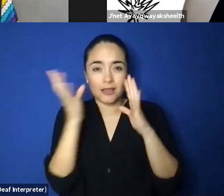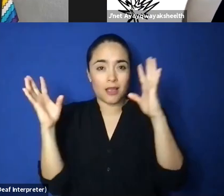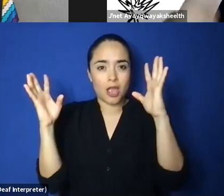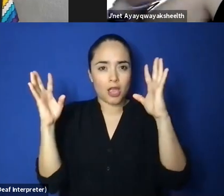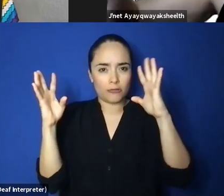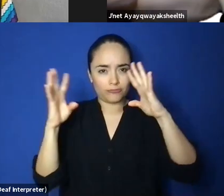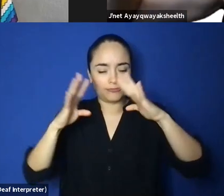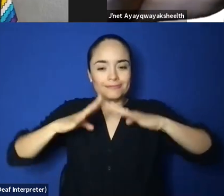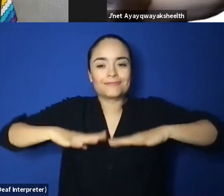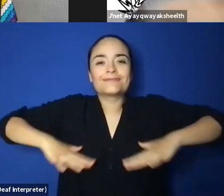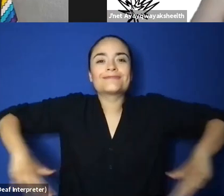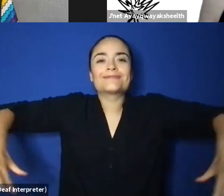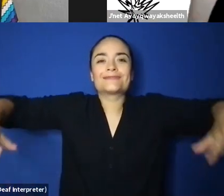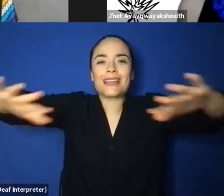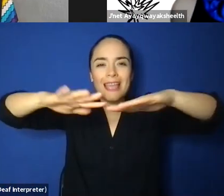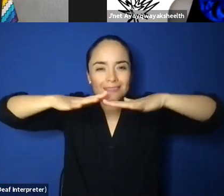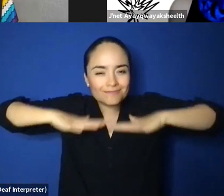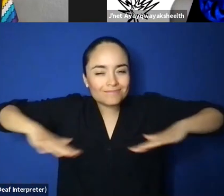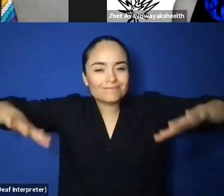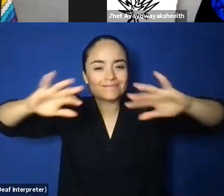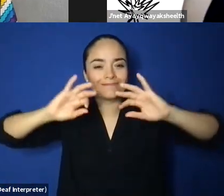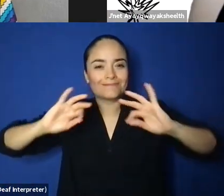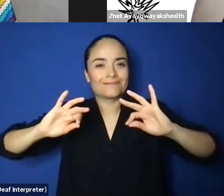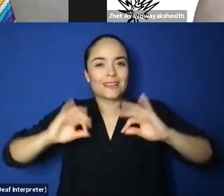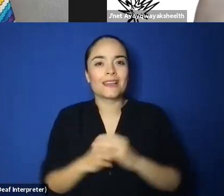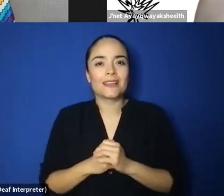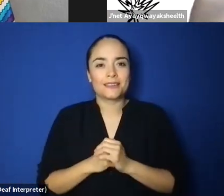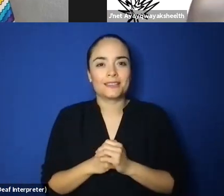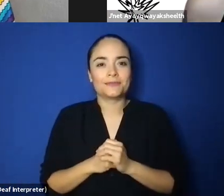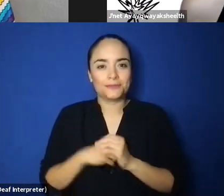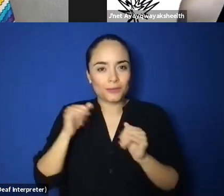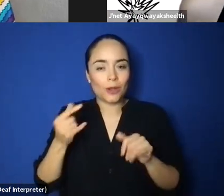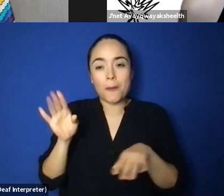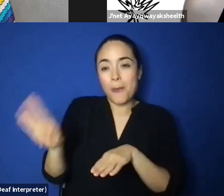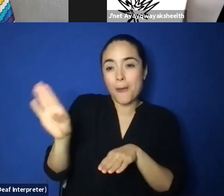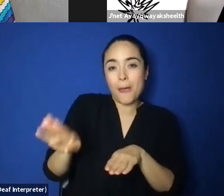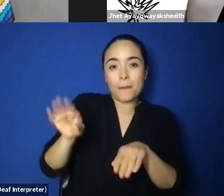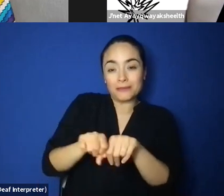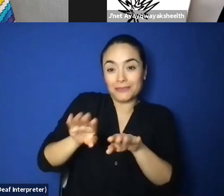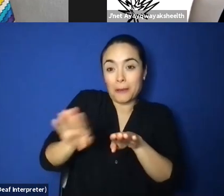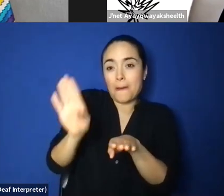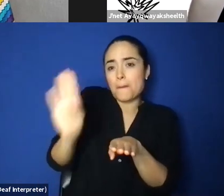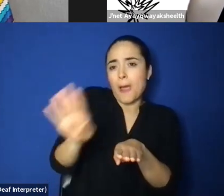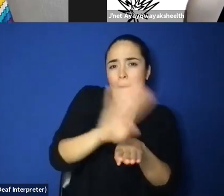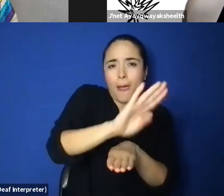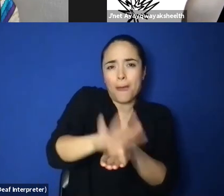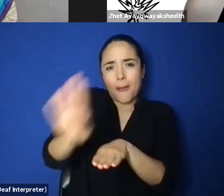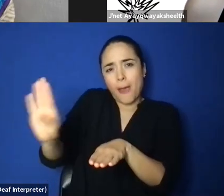that you're doing when you're patting down the grass with one leg and patting it down with the other. I wonder if you could get us out of our chair and move us around a little